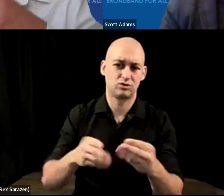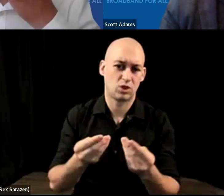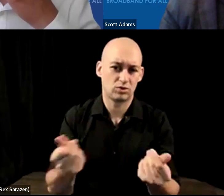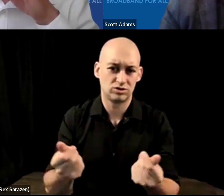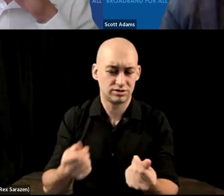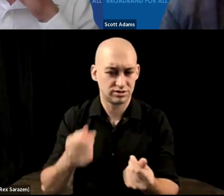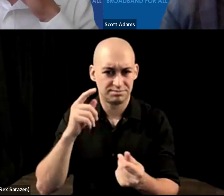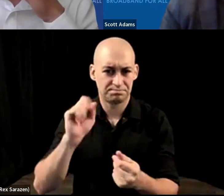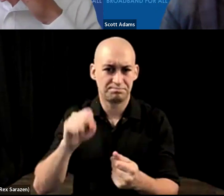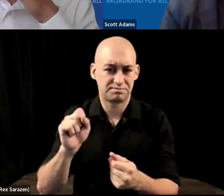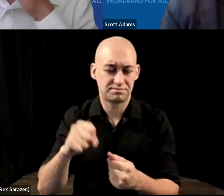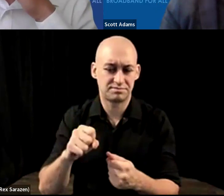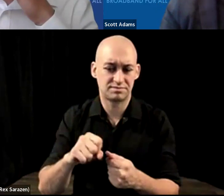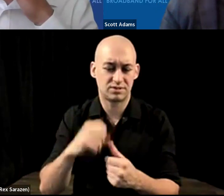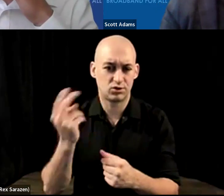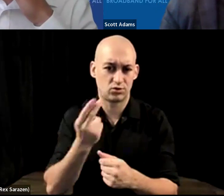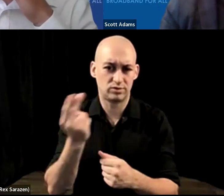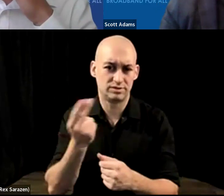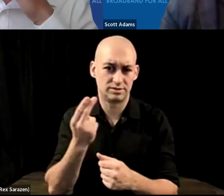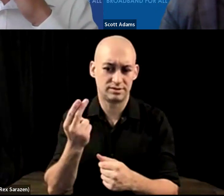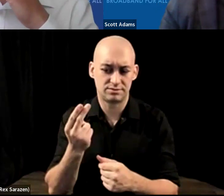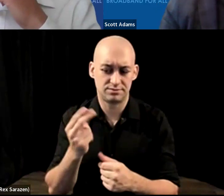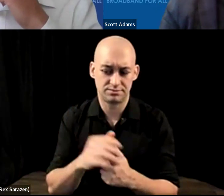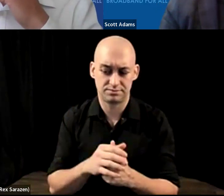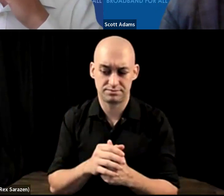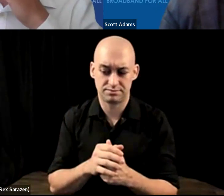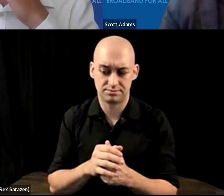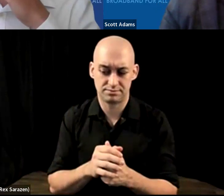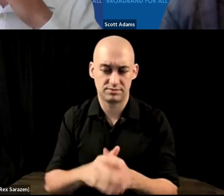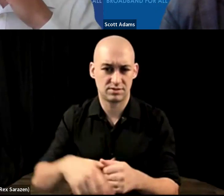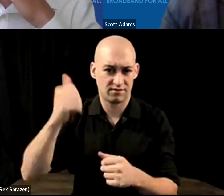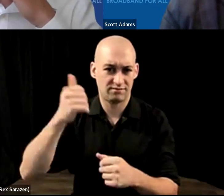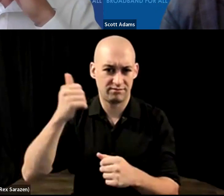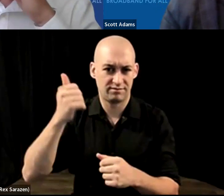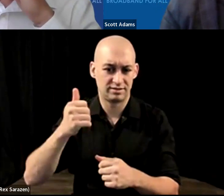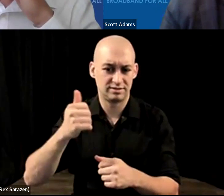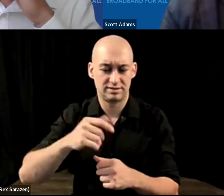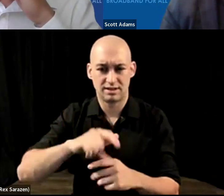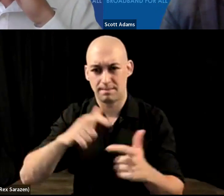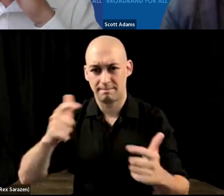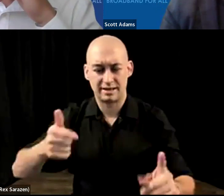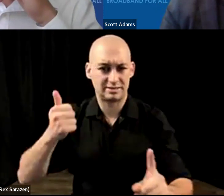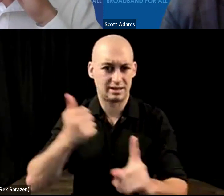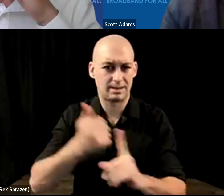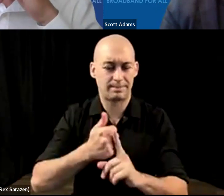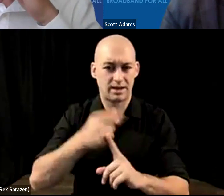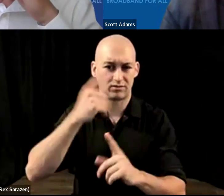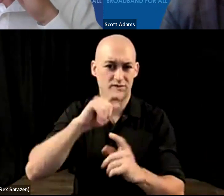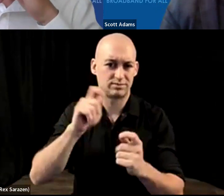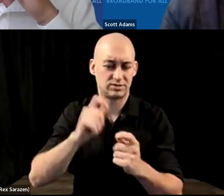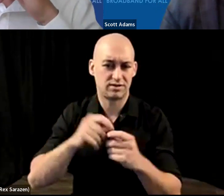the best use of funds to have the biggest impact in their particular focus area.